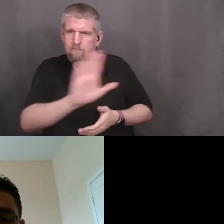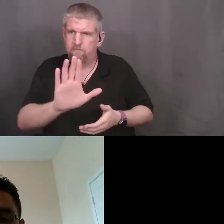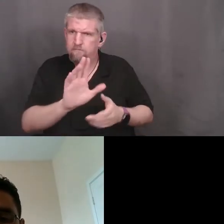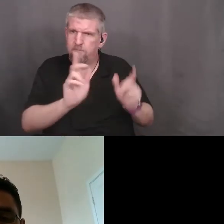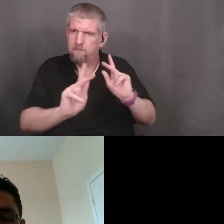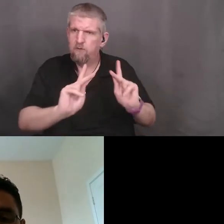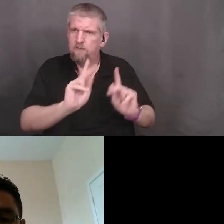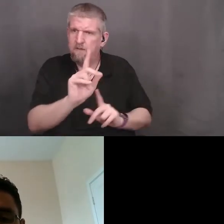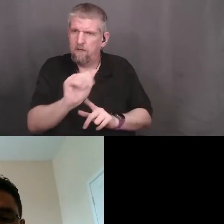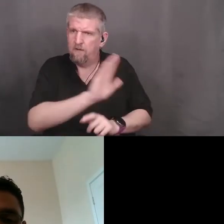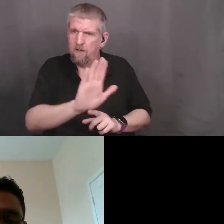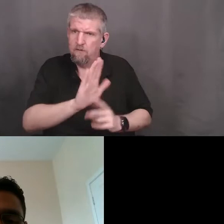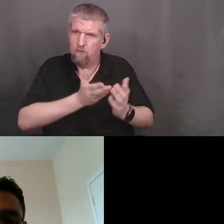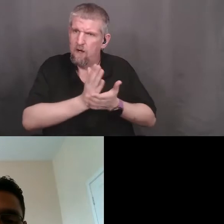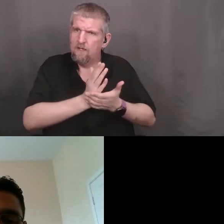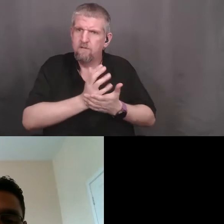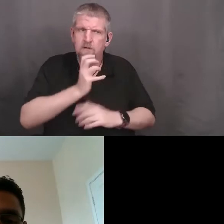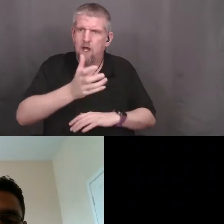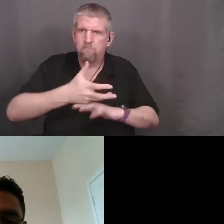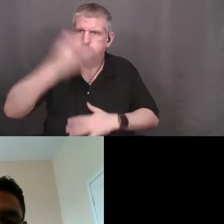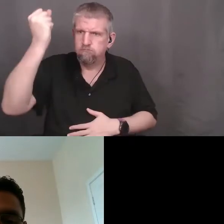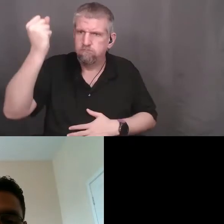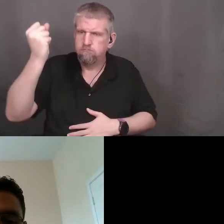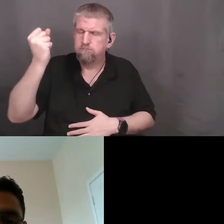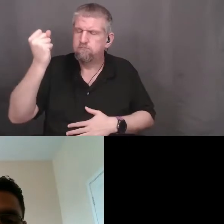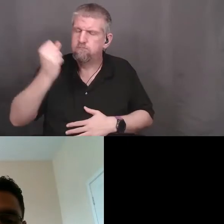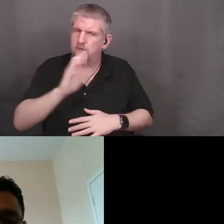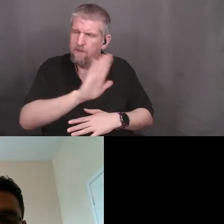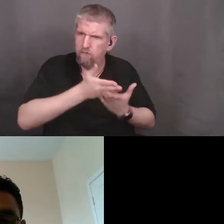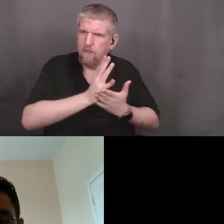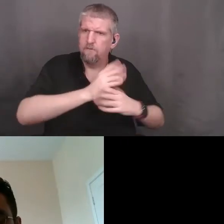are not being violated and there are various entities